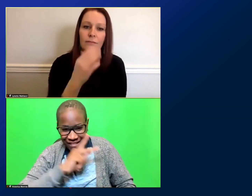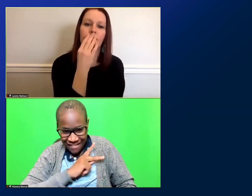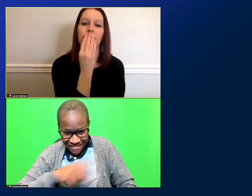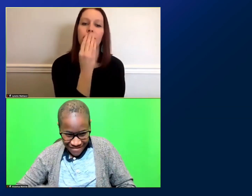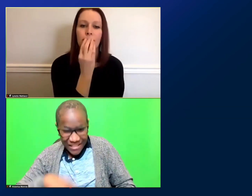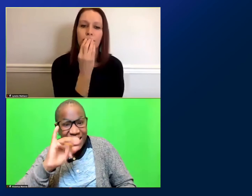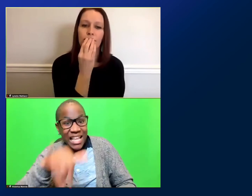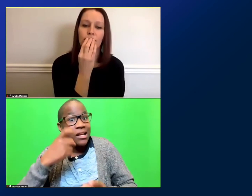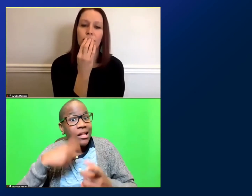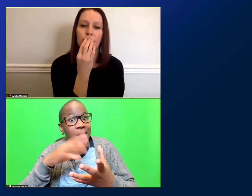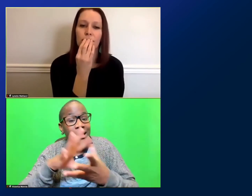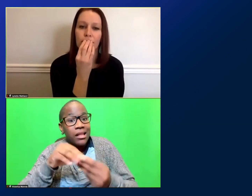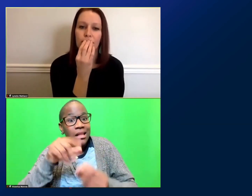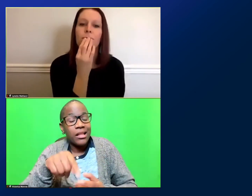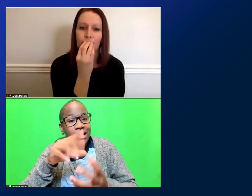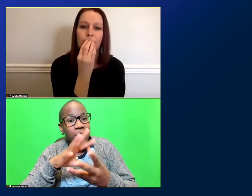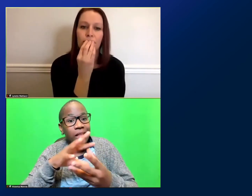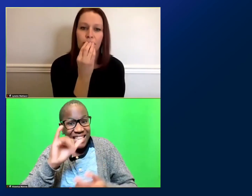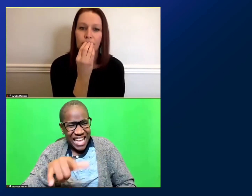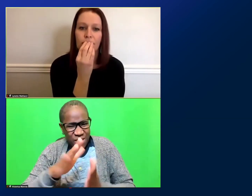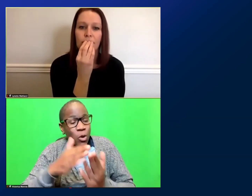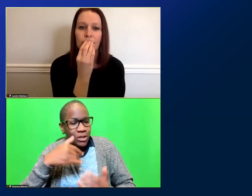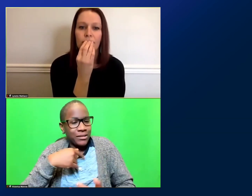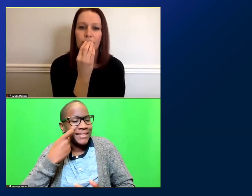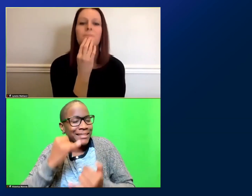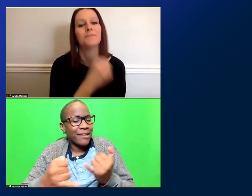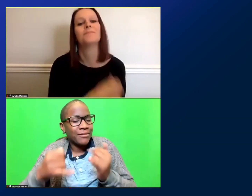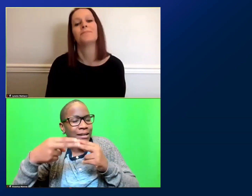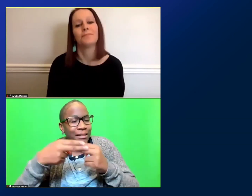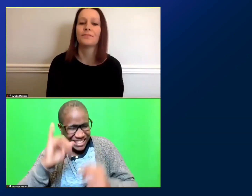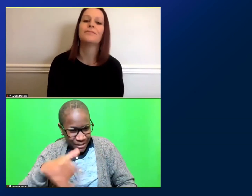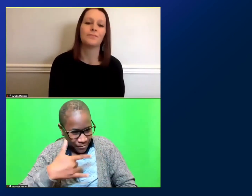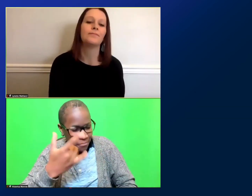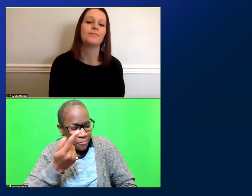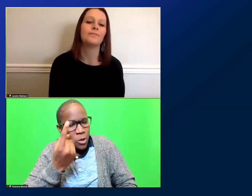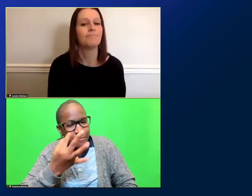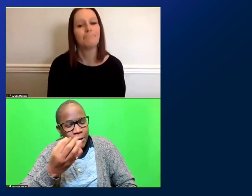uh that i showed on one of the last slides that's one of my i'd say one of my favorites it's just